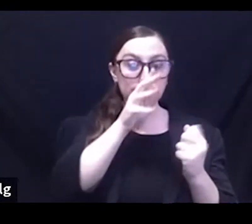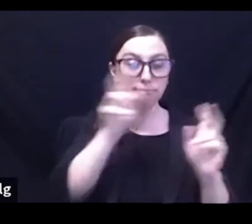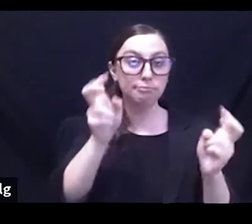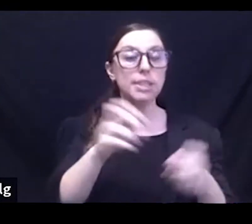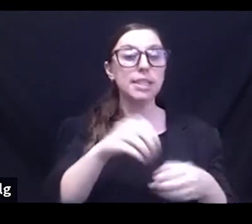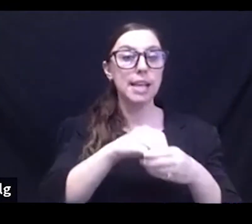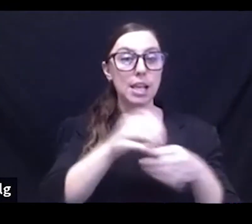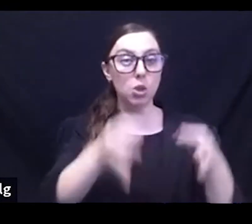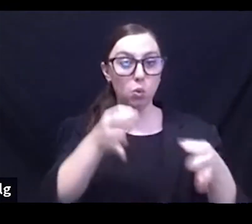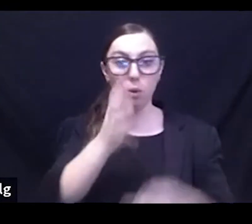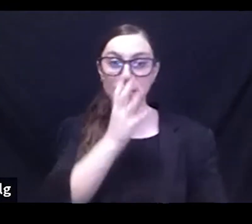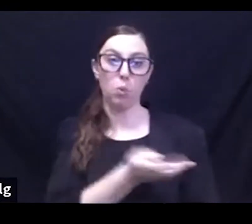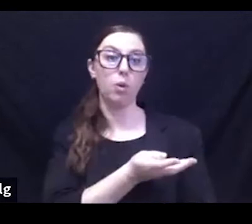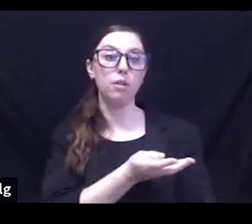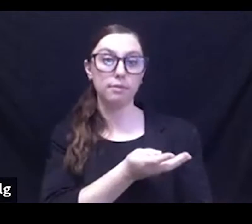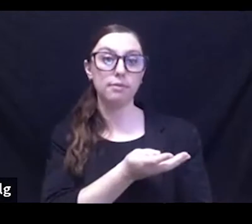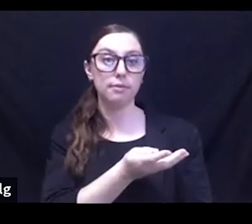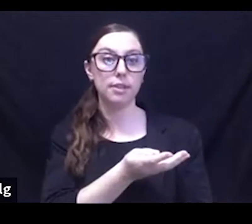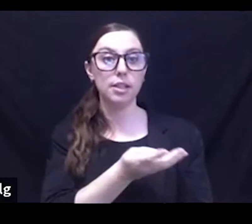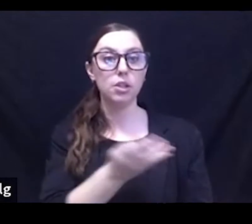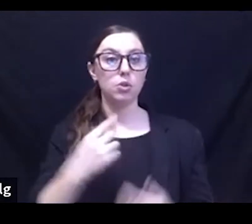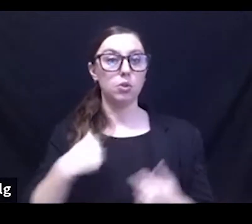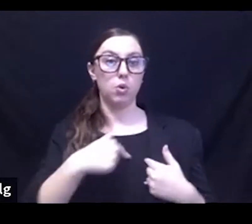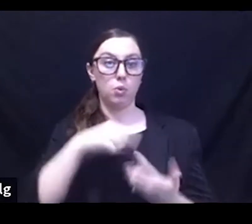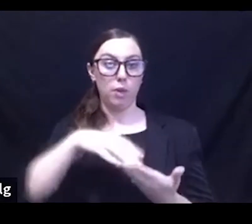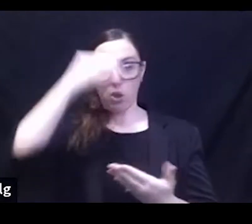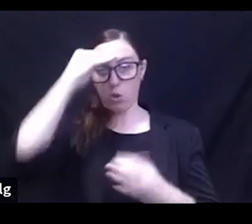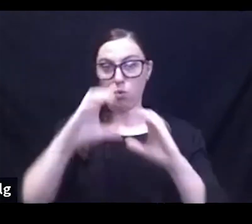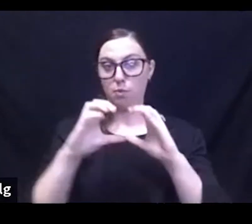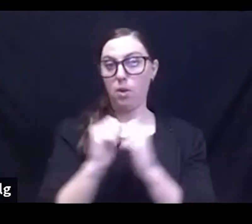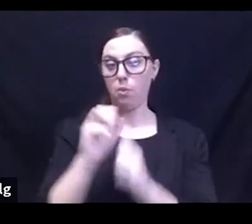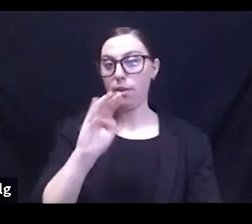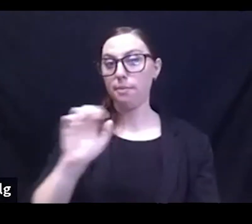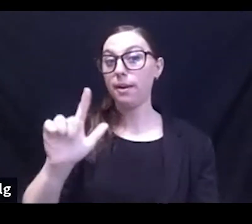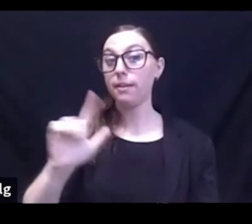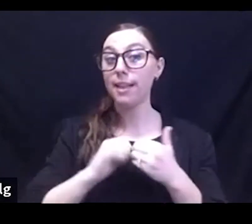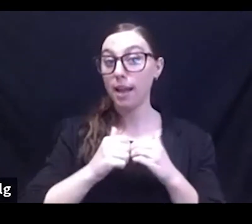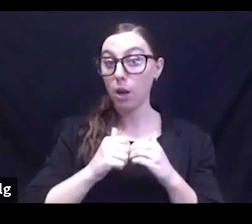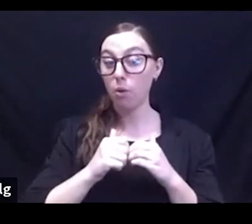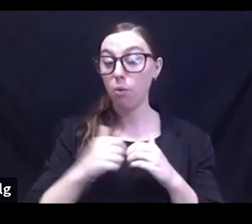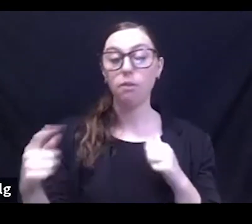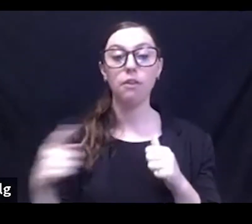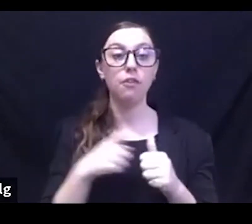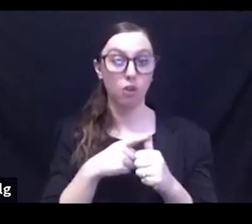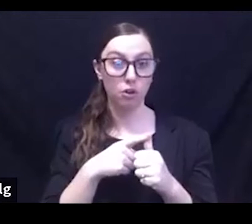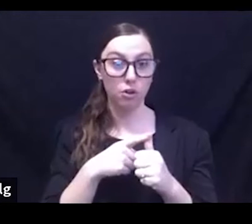So how we learned to communicate with Michael was first through the letter